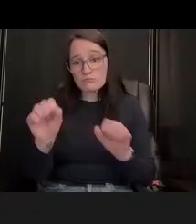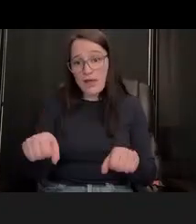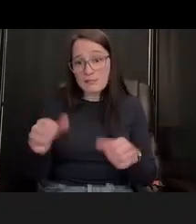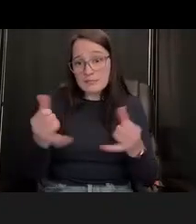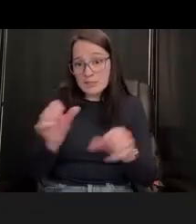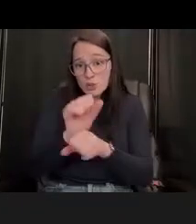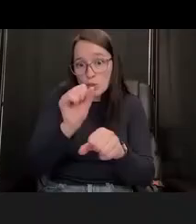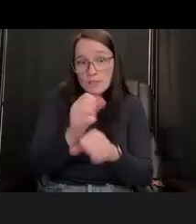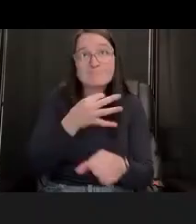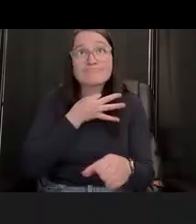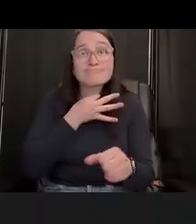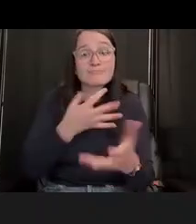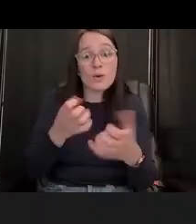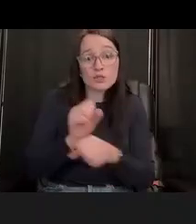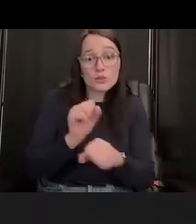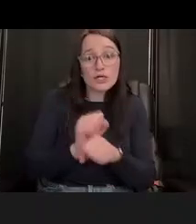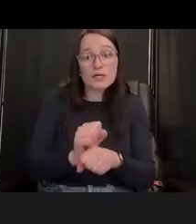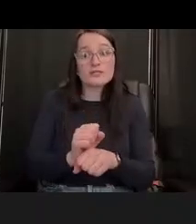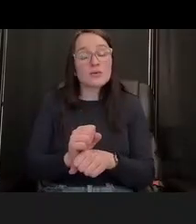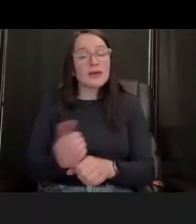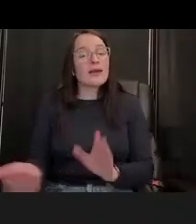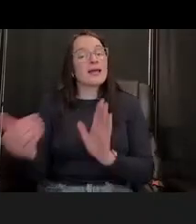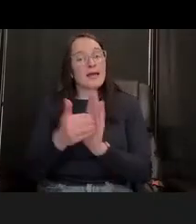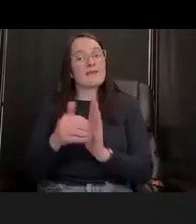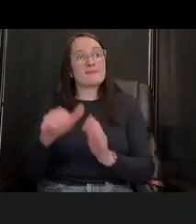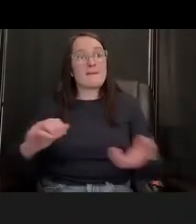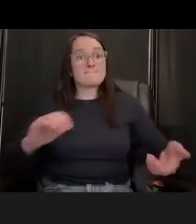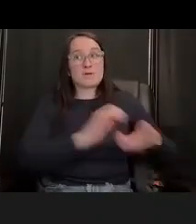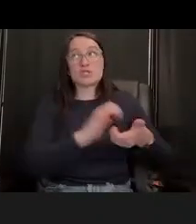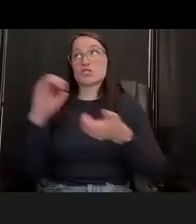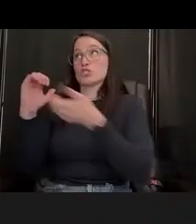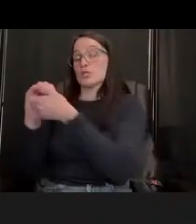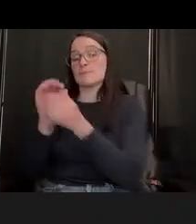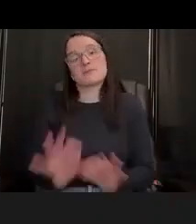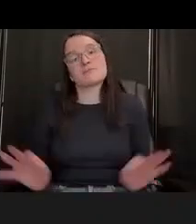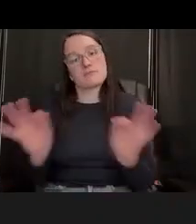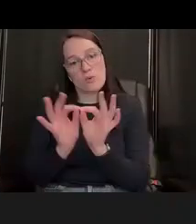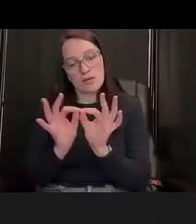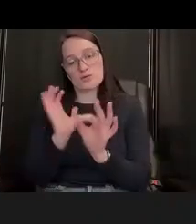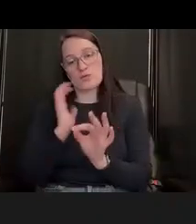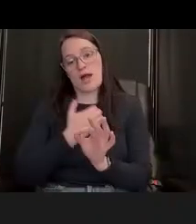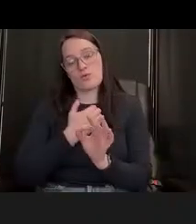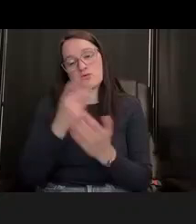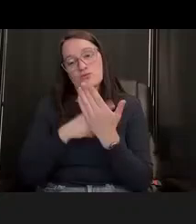really core to this program and is really key to the success of the uh scaling and growth of the